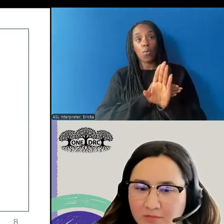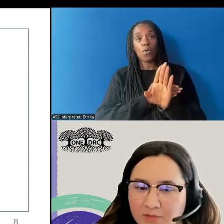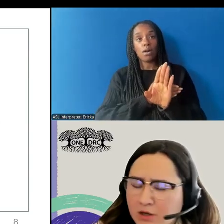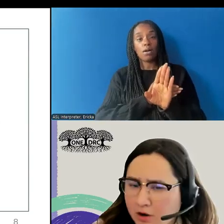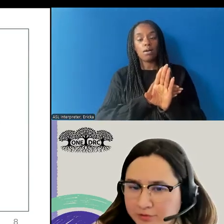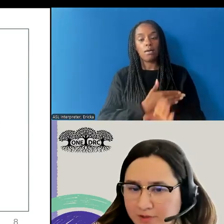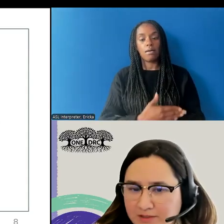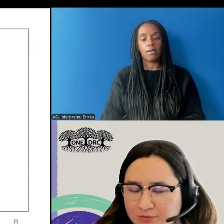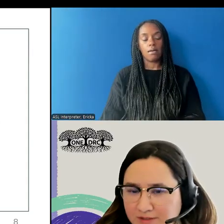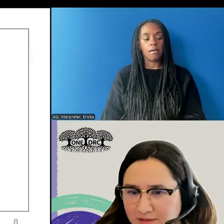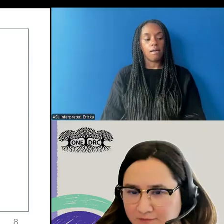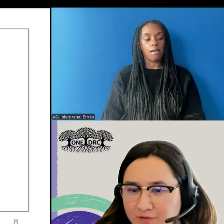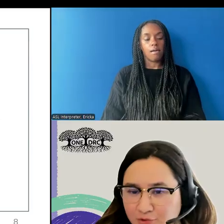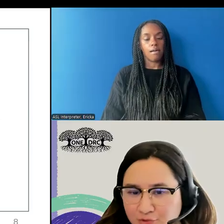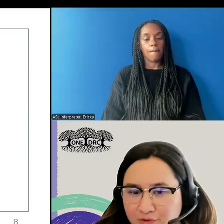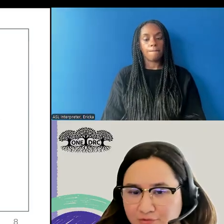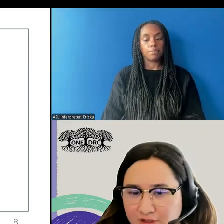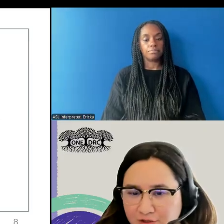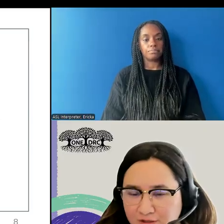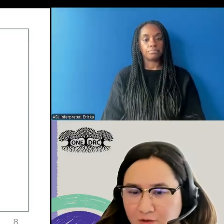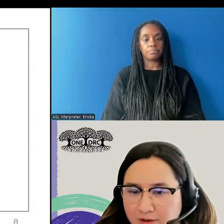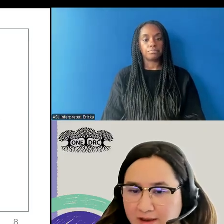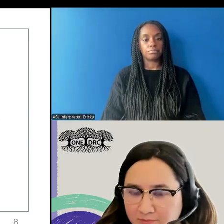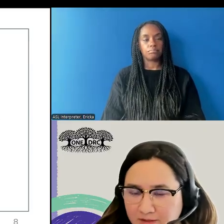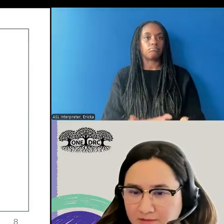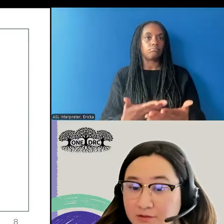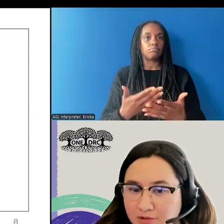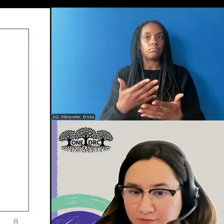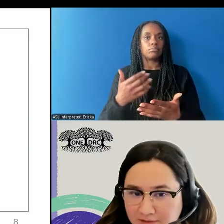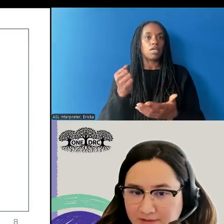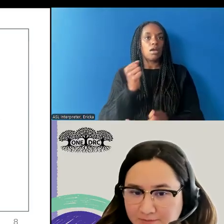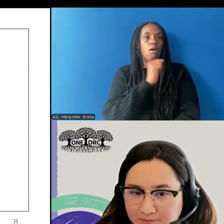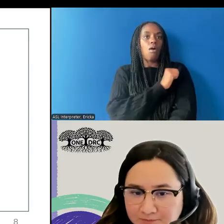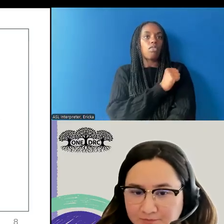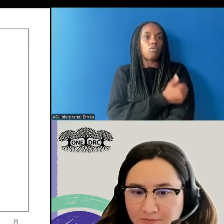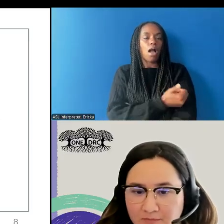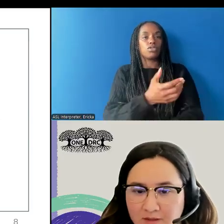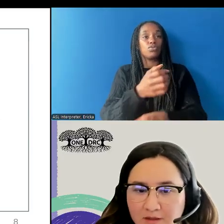being authorized to receive a social, recreation or camping service.